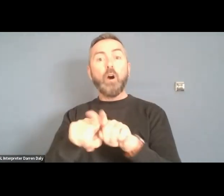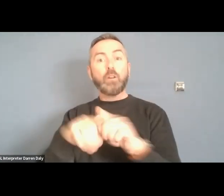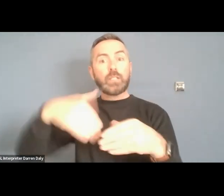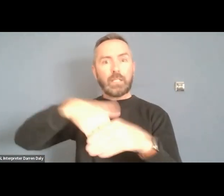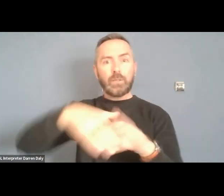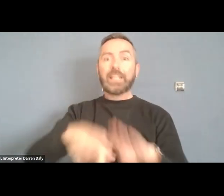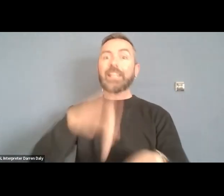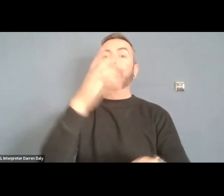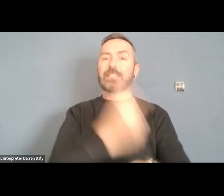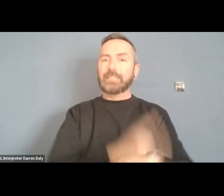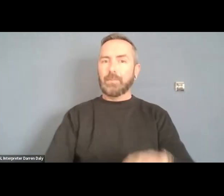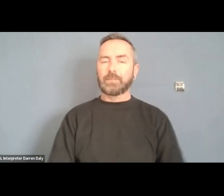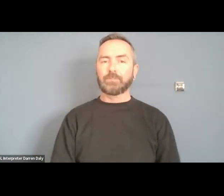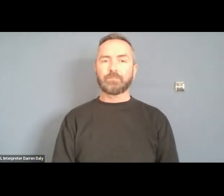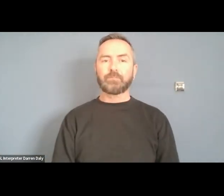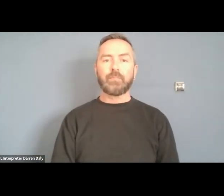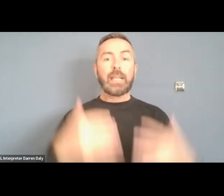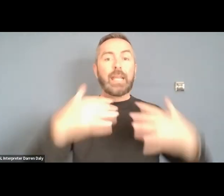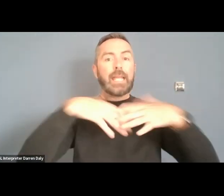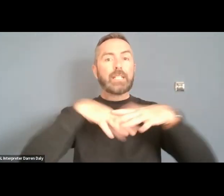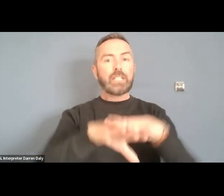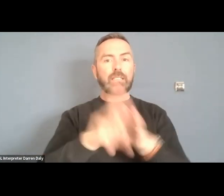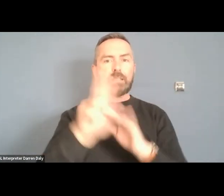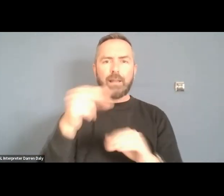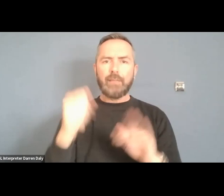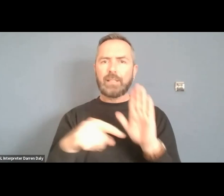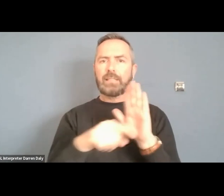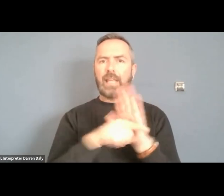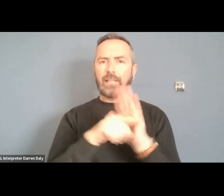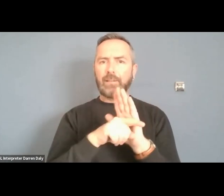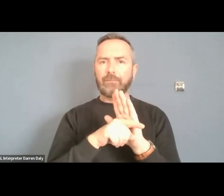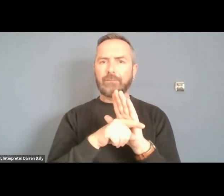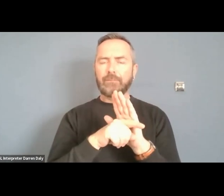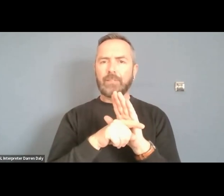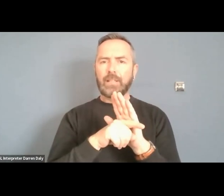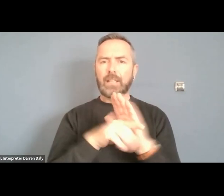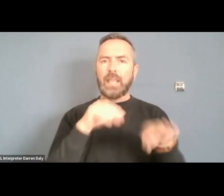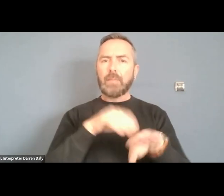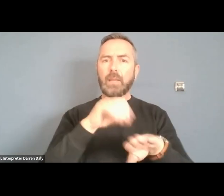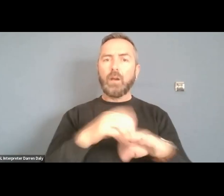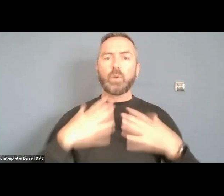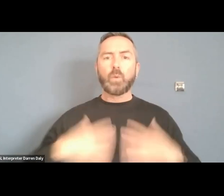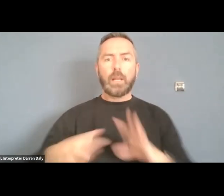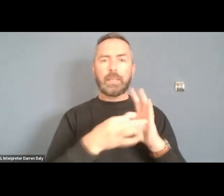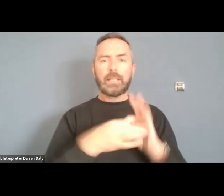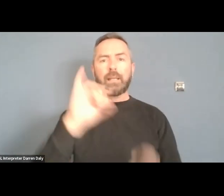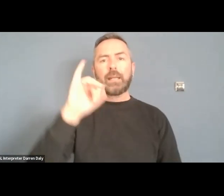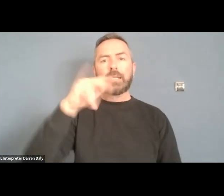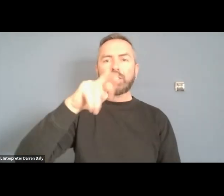The results show that intersectionality can have a negative impact on well-being, and as I said, unfortunately we were unable to present